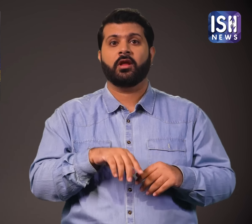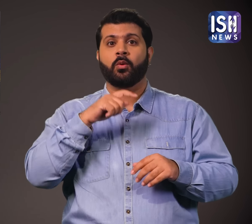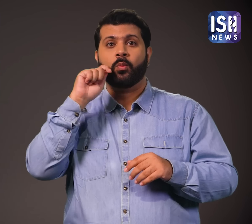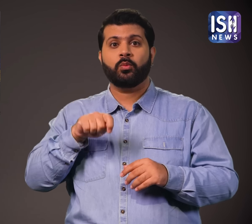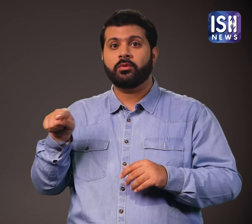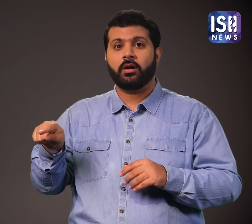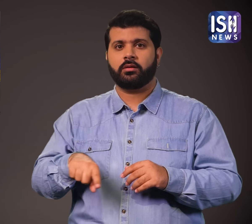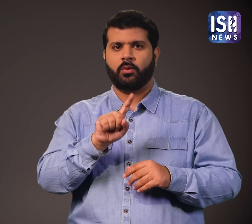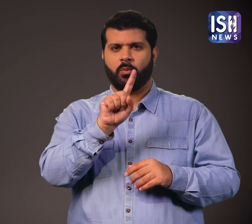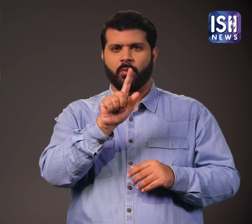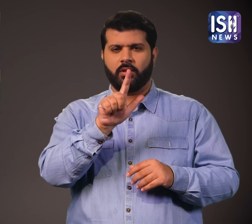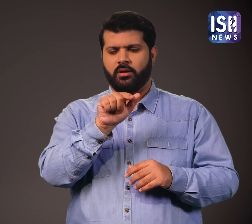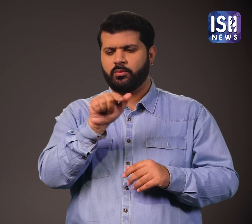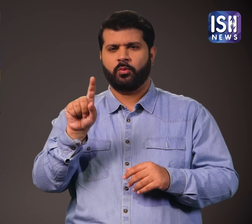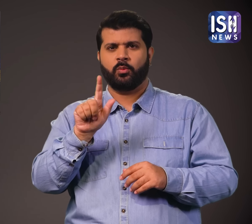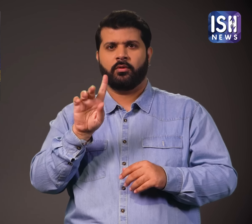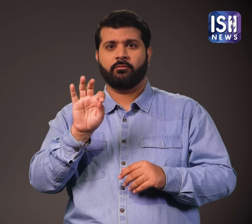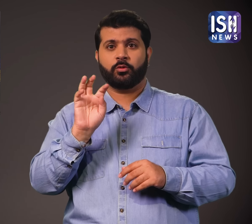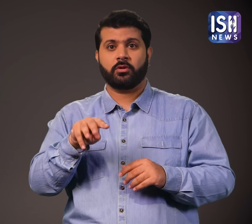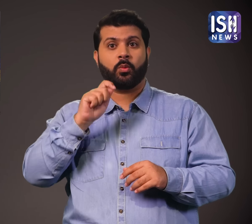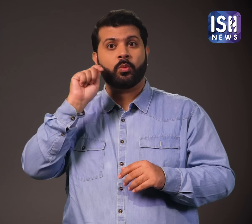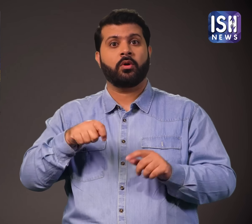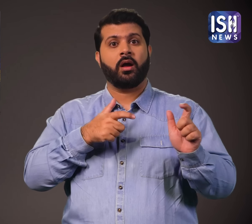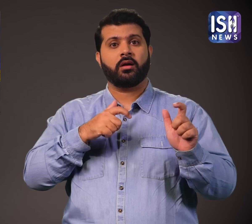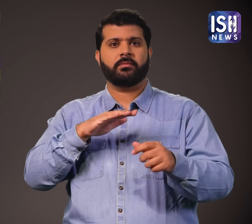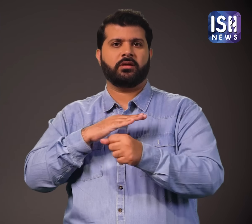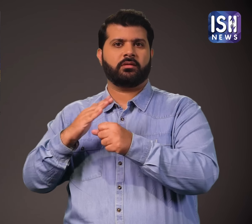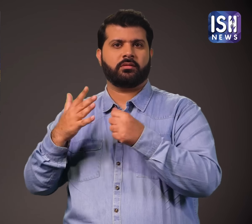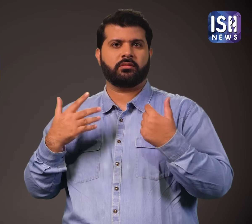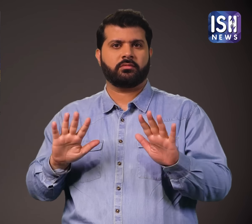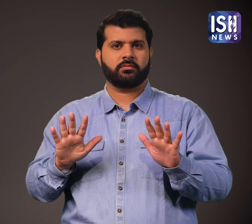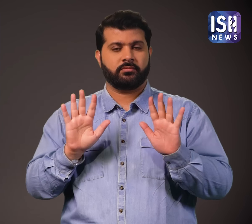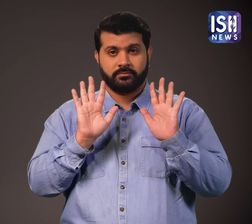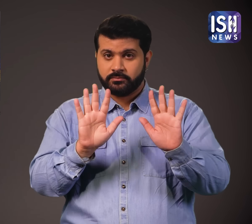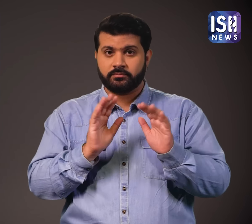1,00,000 to 1,40,000 Ukrainian soldiers have been killed.